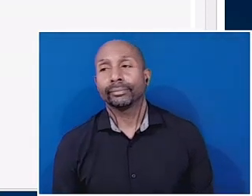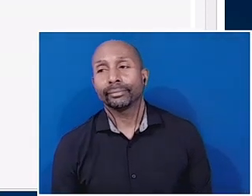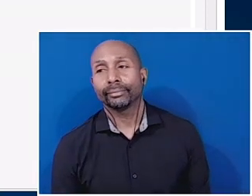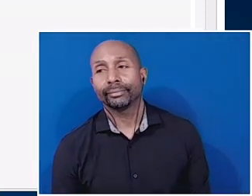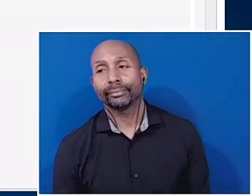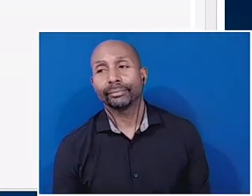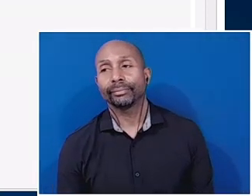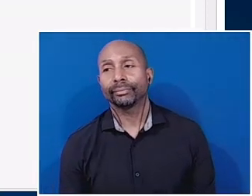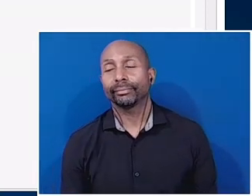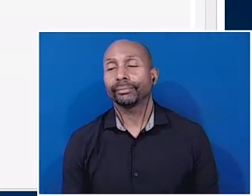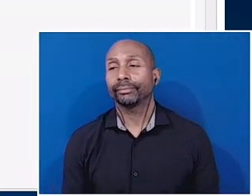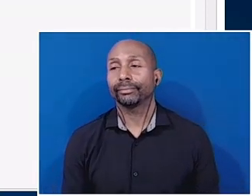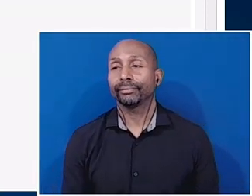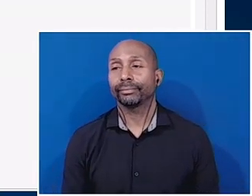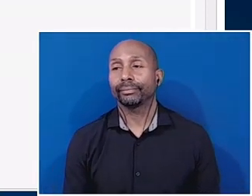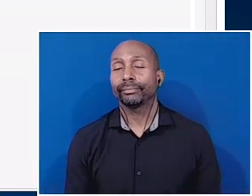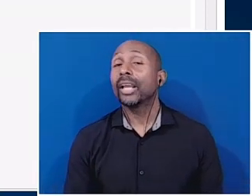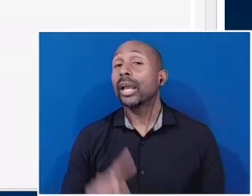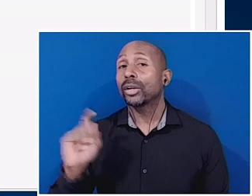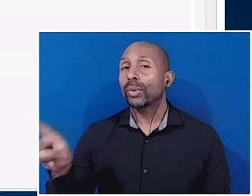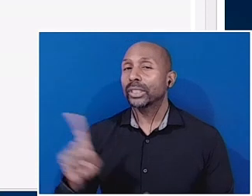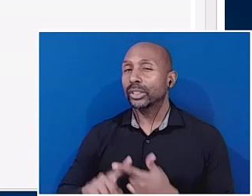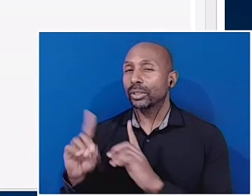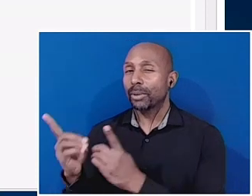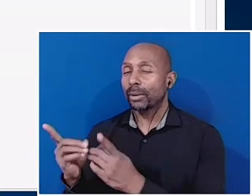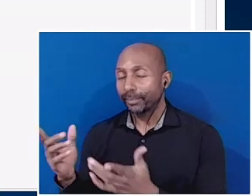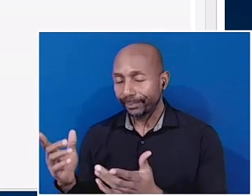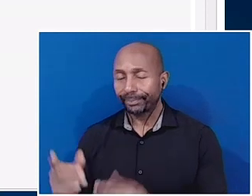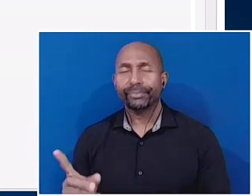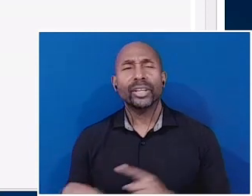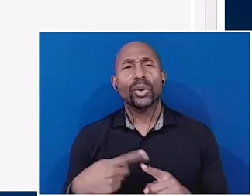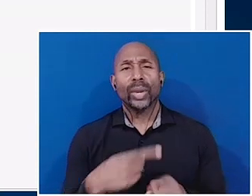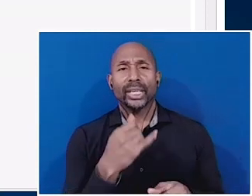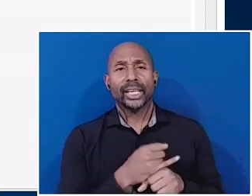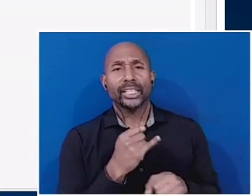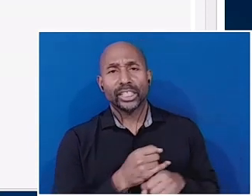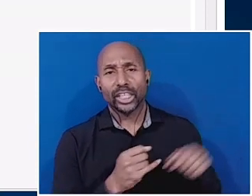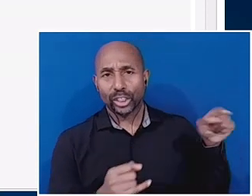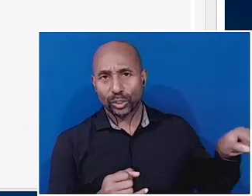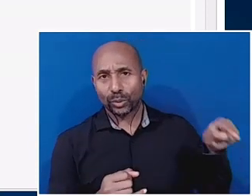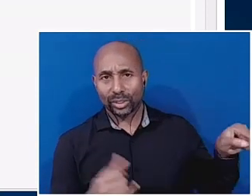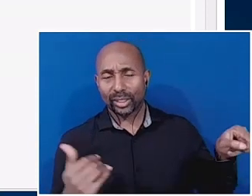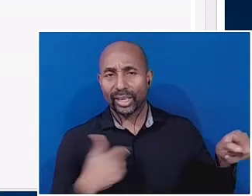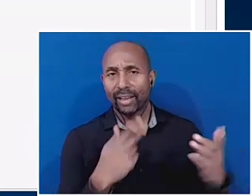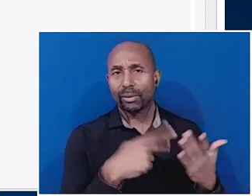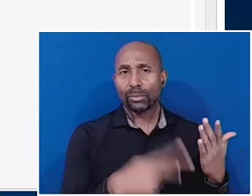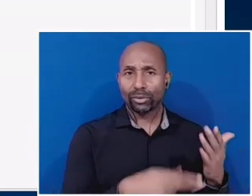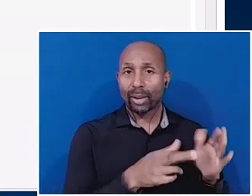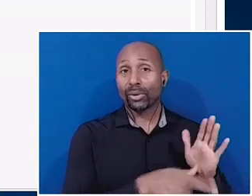is a question for the Department. When an institution has a program review and they have an open program review when